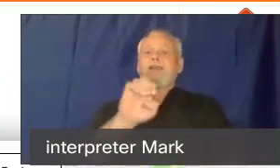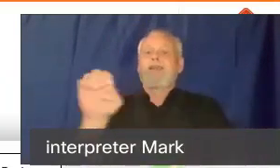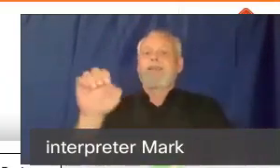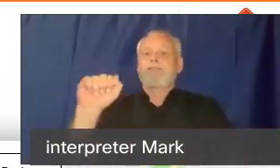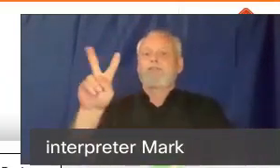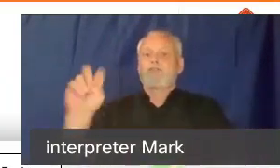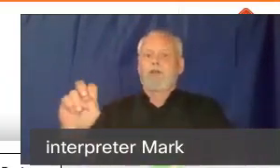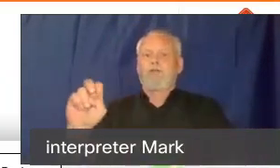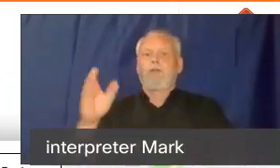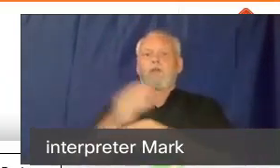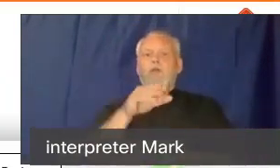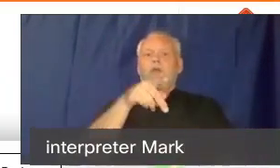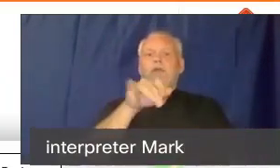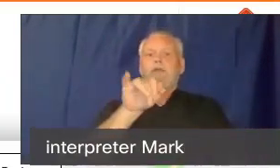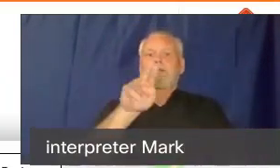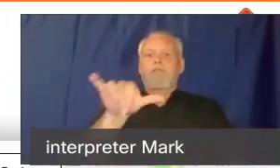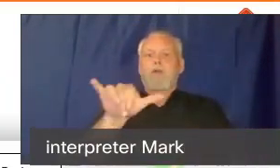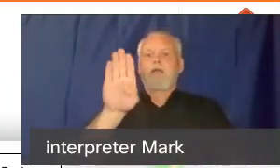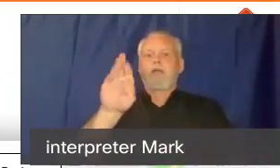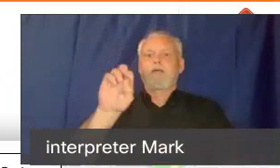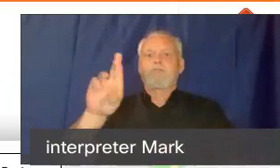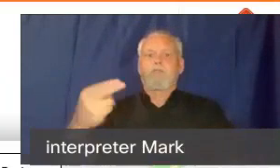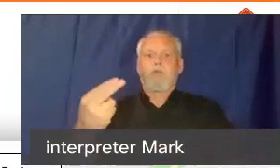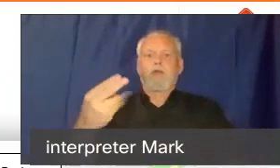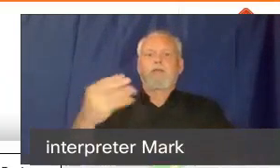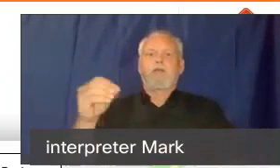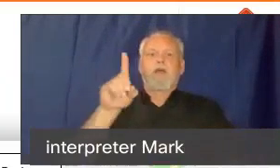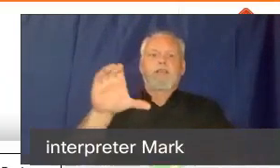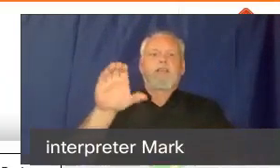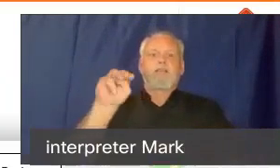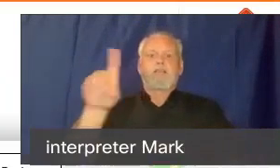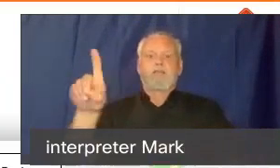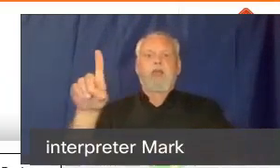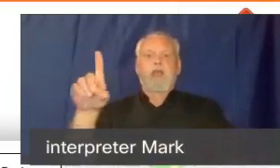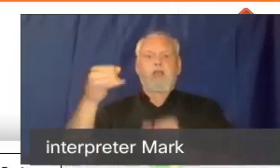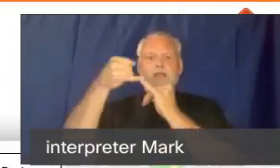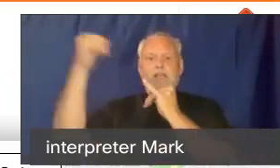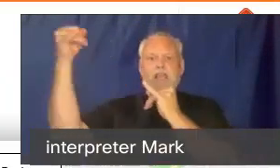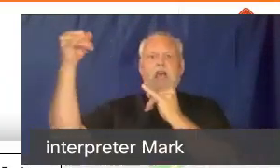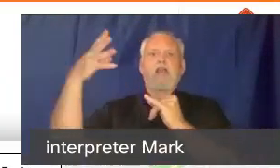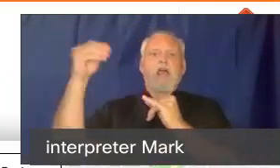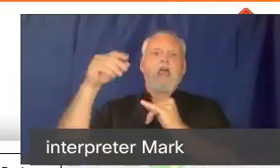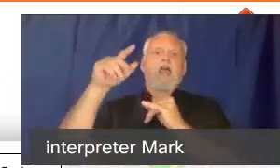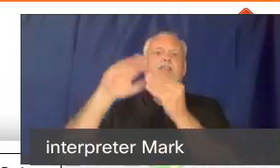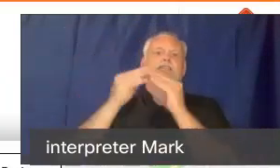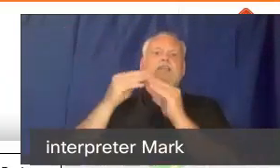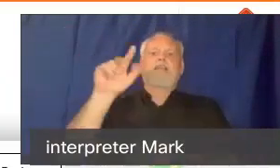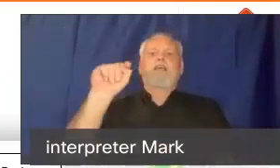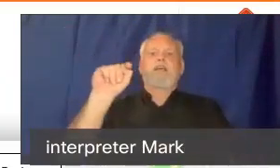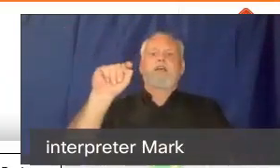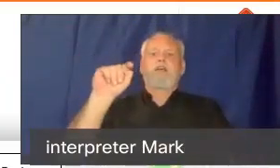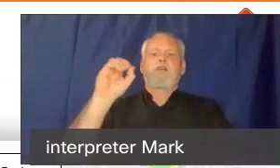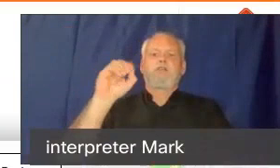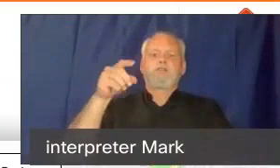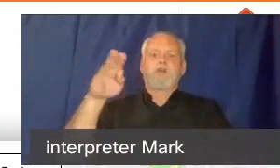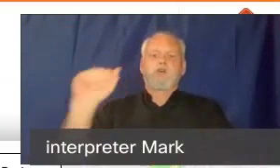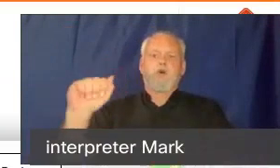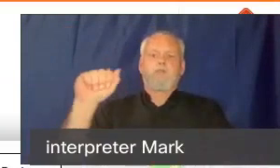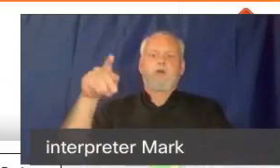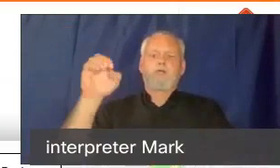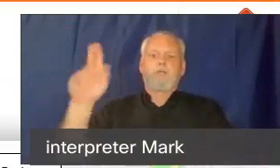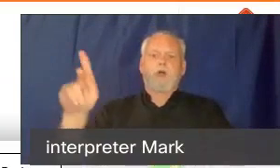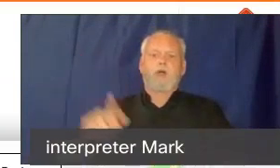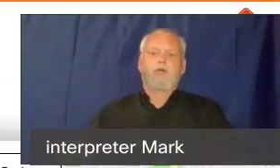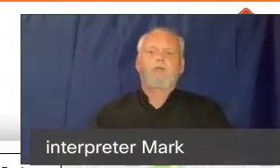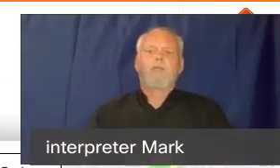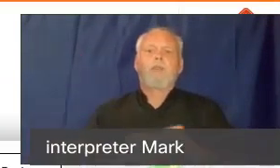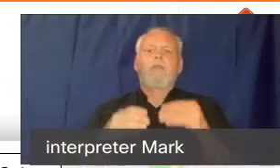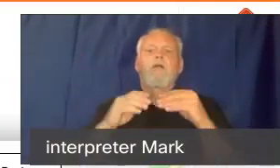Between tiny branch road and the DC, Maryland line in the city of Tacoma park the short 1 block section of the trail you're actually breaking drop construction.